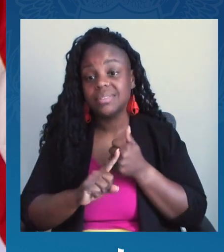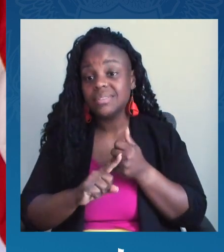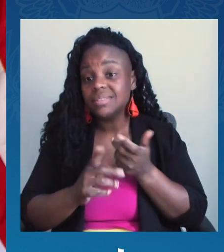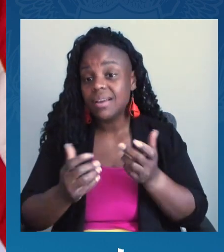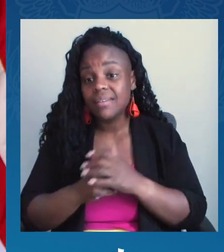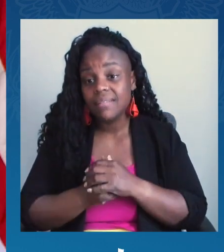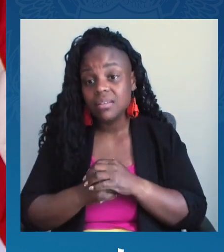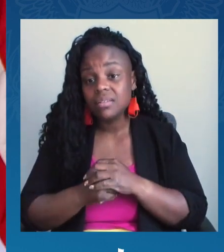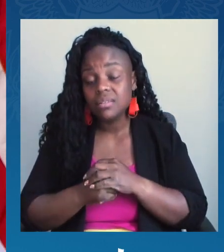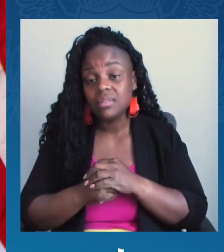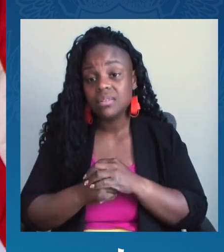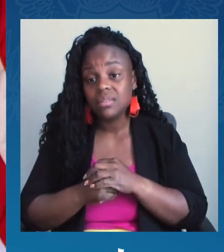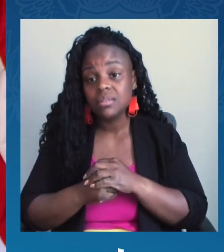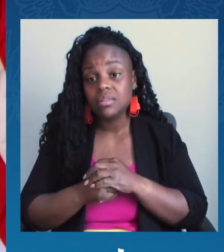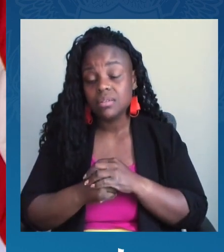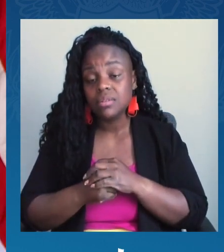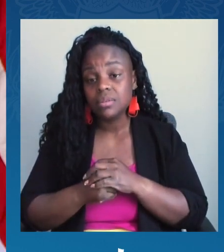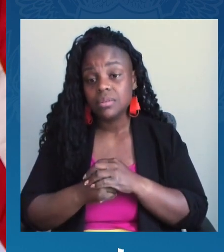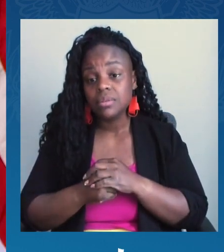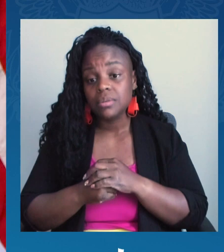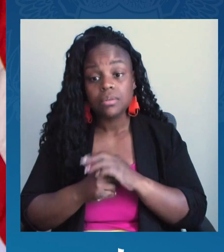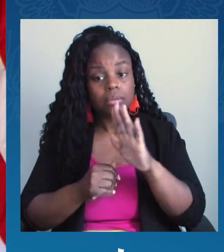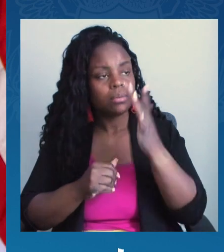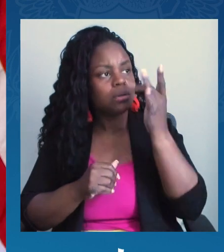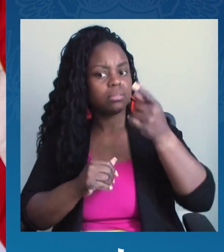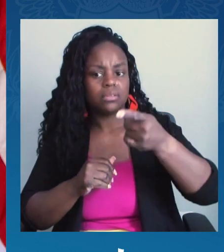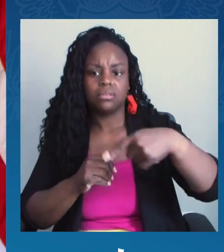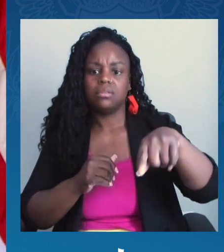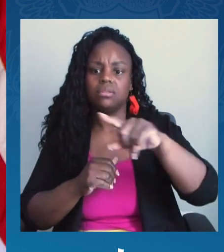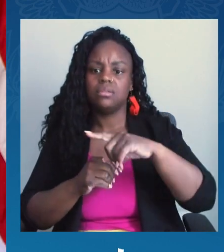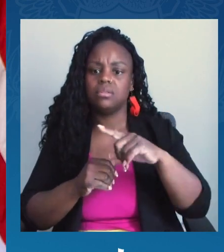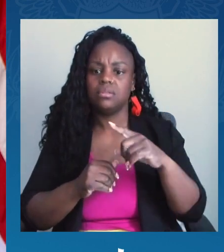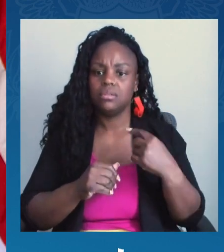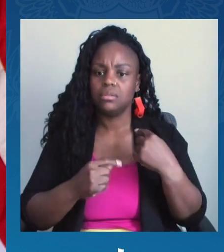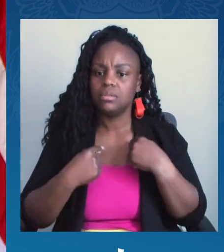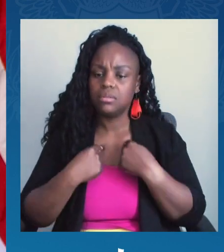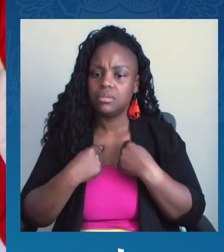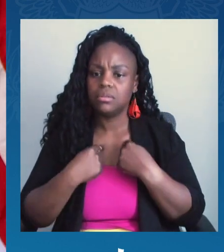Why should they be immune from litigation?